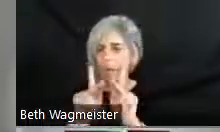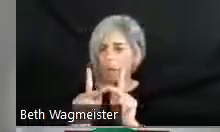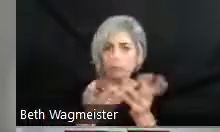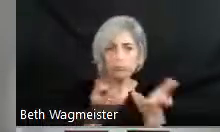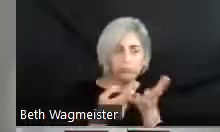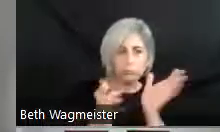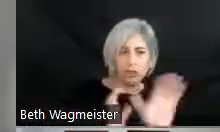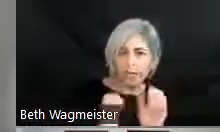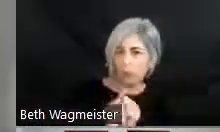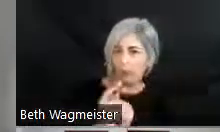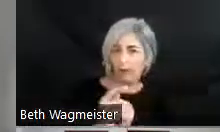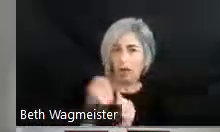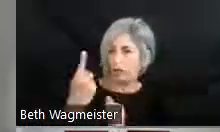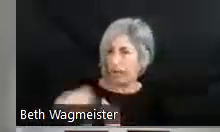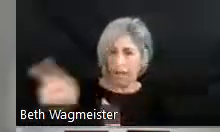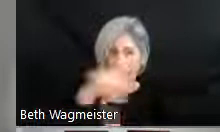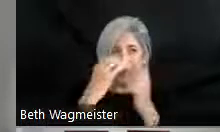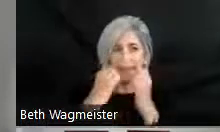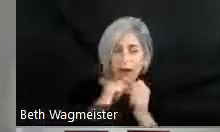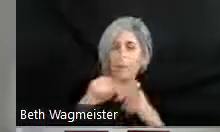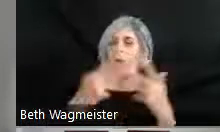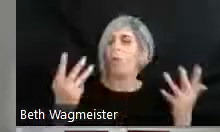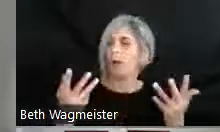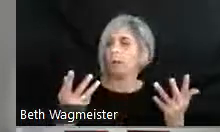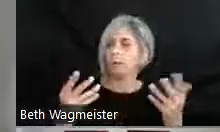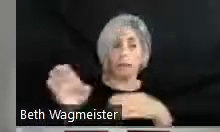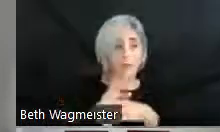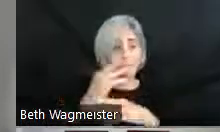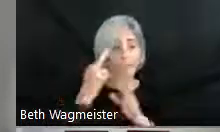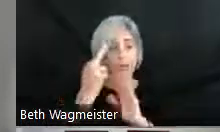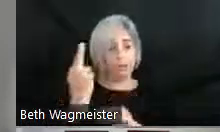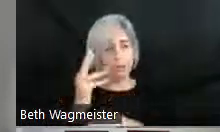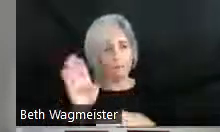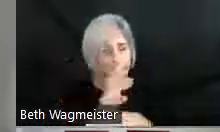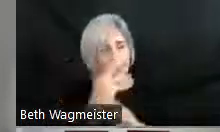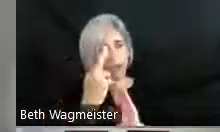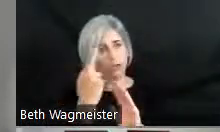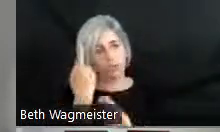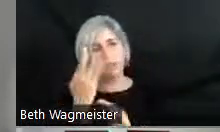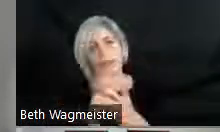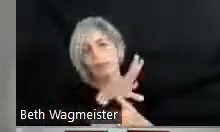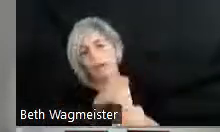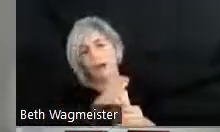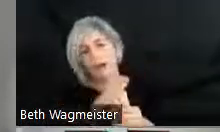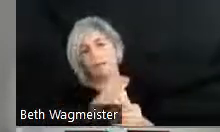to understand what they care about and what are the business reasons they're involved or taking in accessibility.